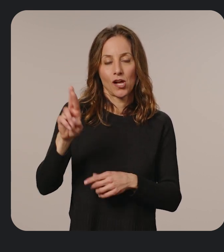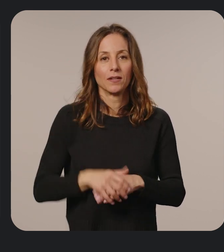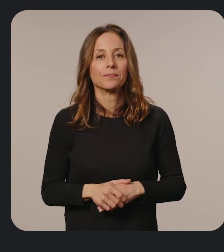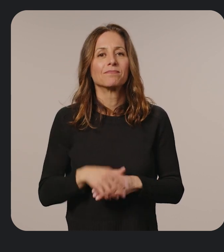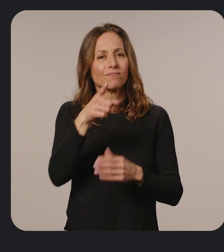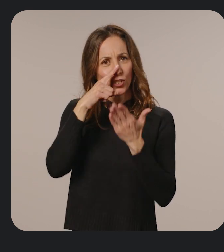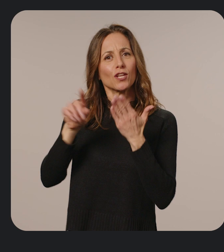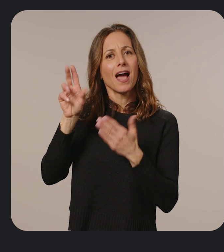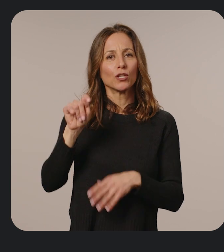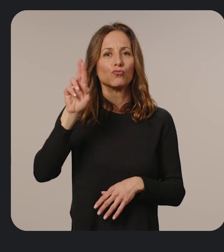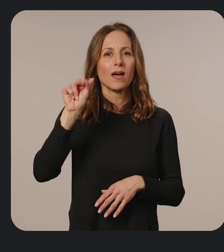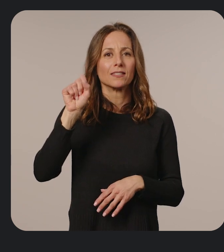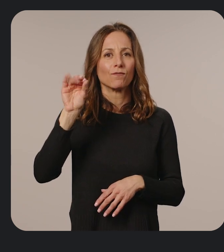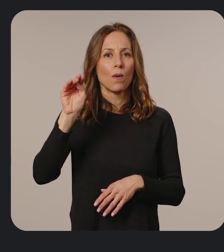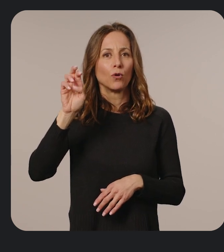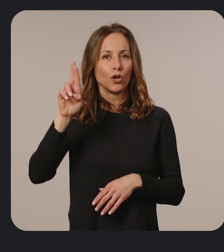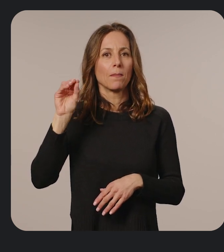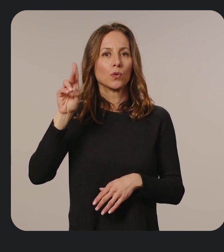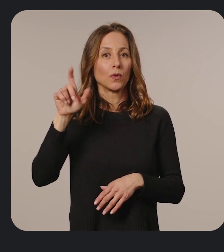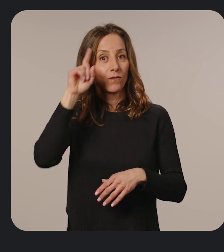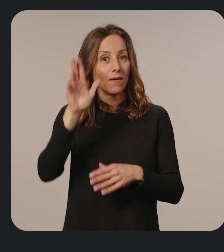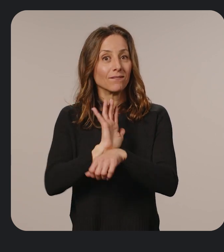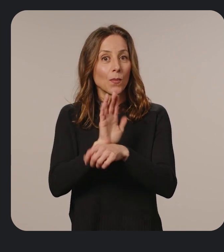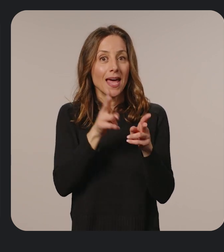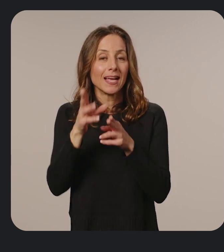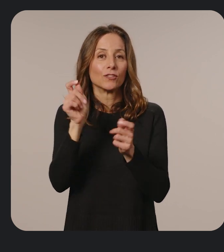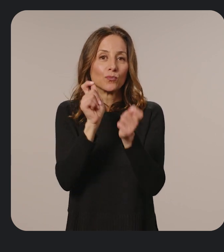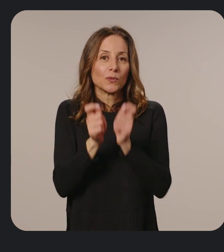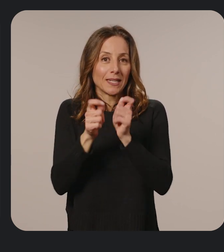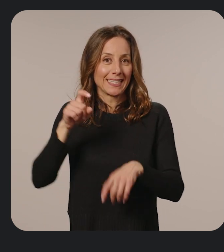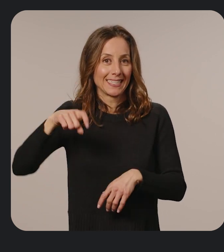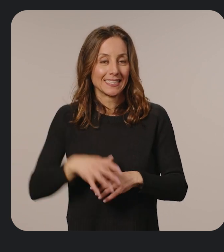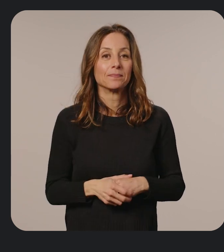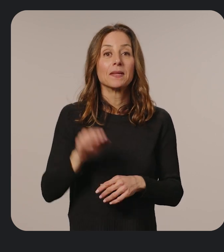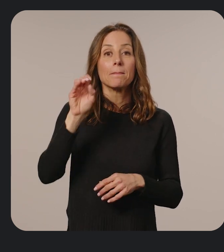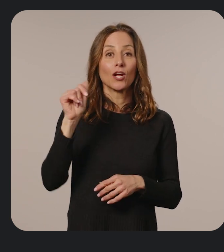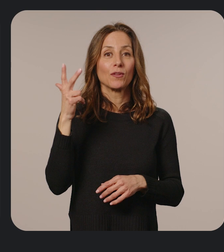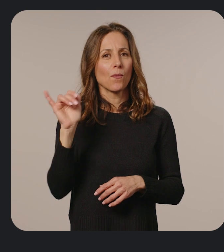mapping down to SDR. Check out the Transformer module for your video editing and transcoding needs.